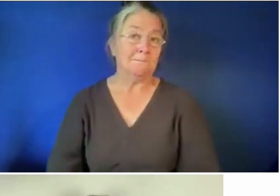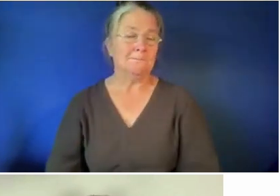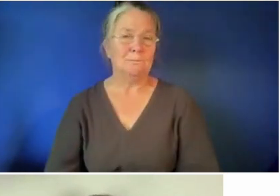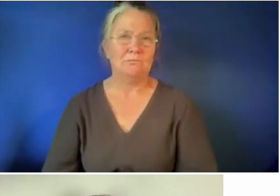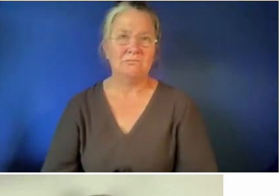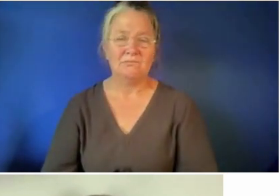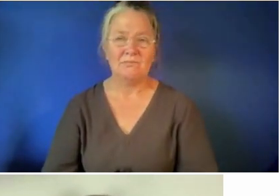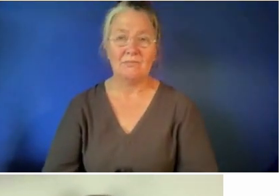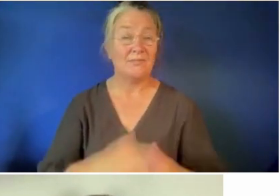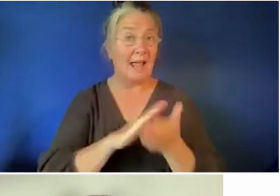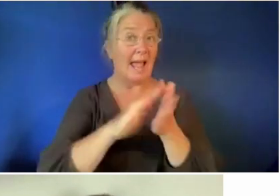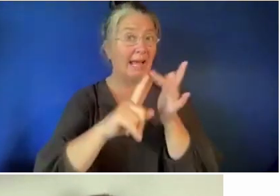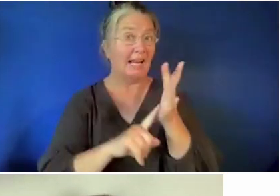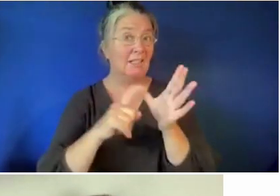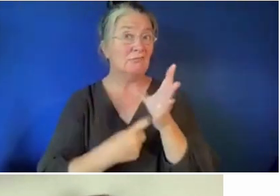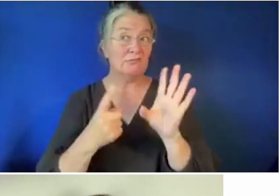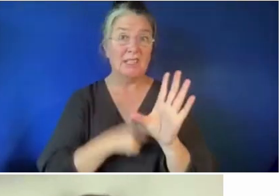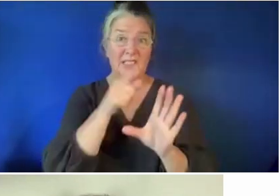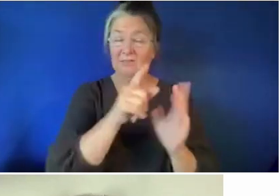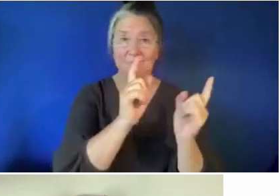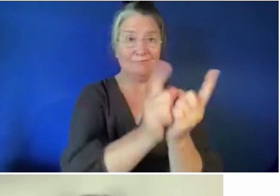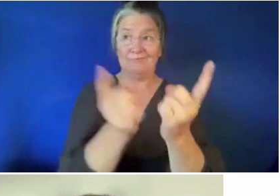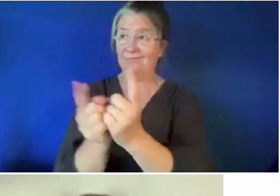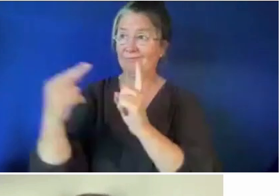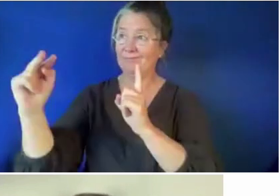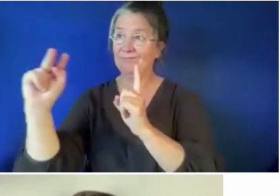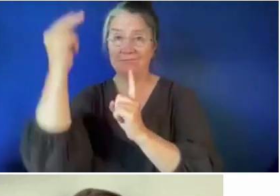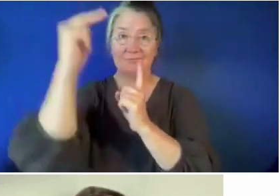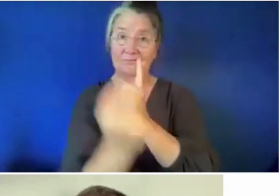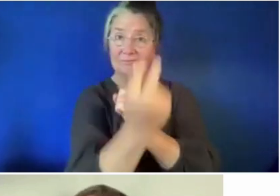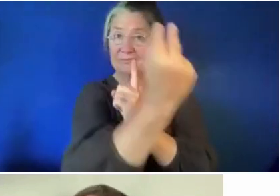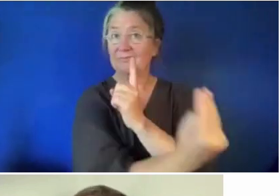Lot of different views. - Important. Yeah, it's a really important and legitimate point